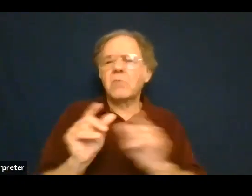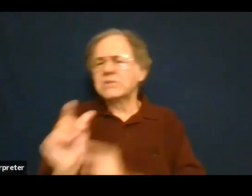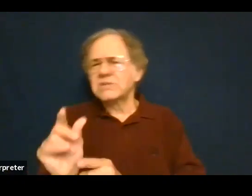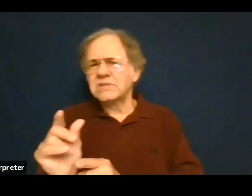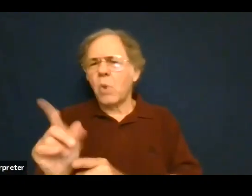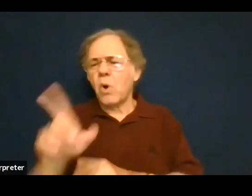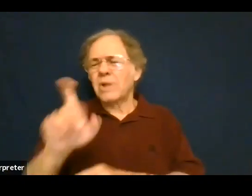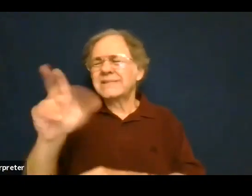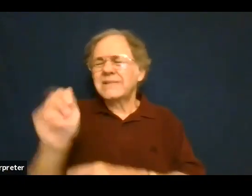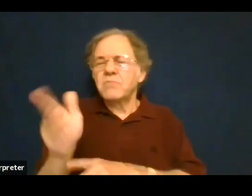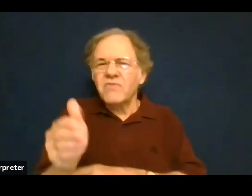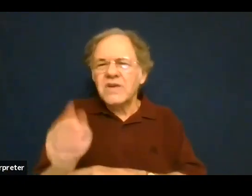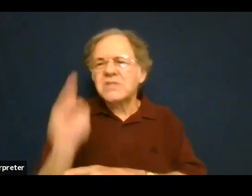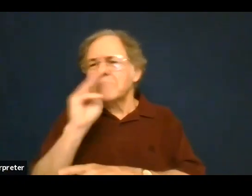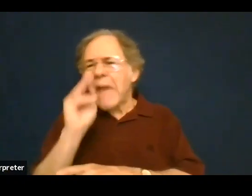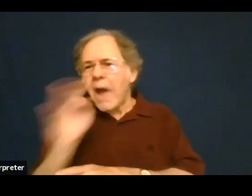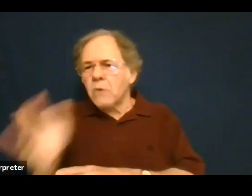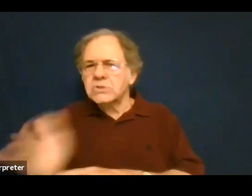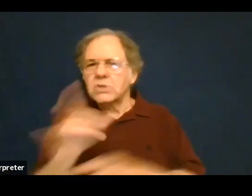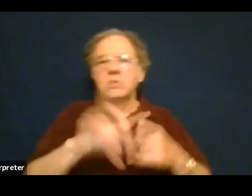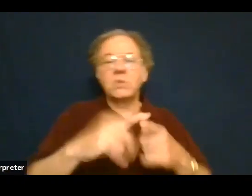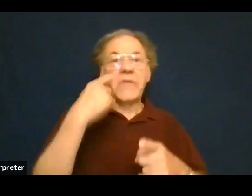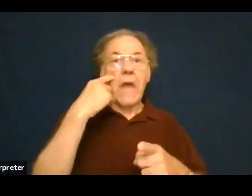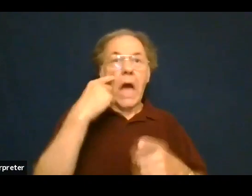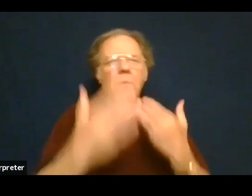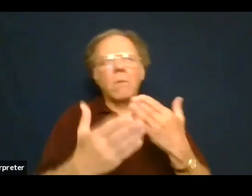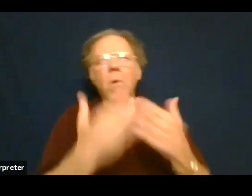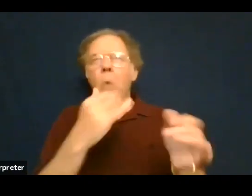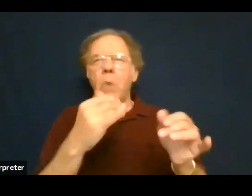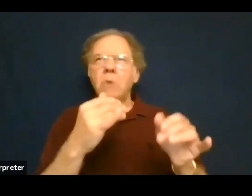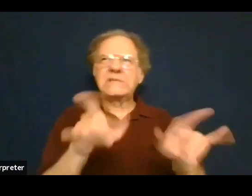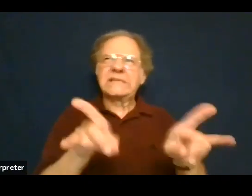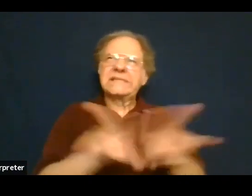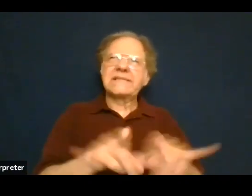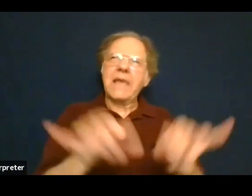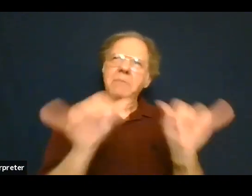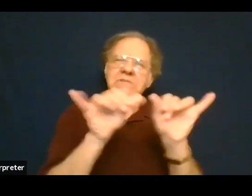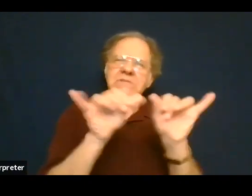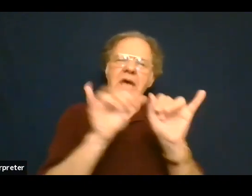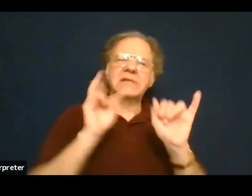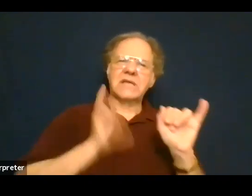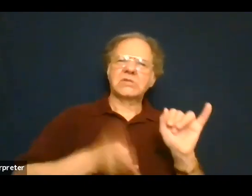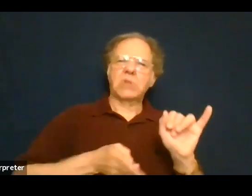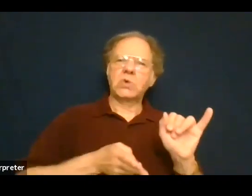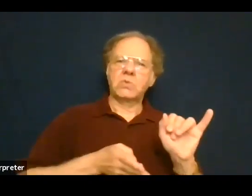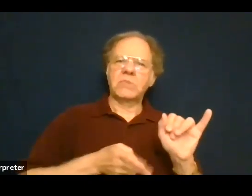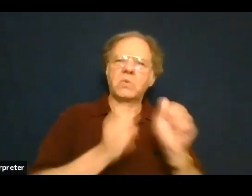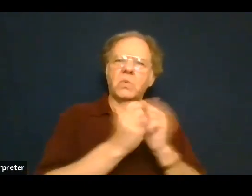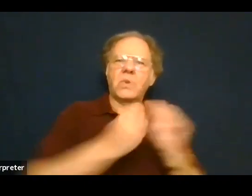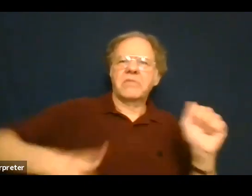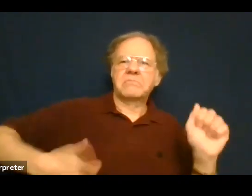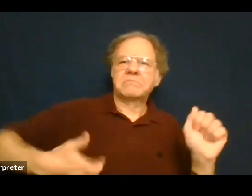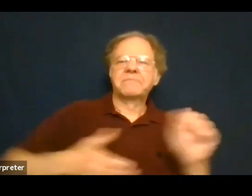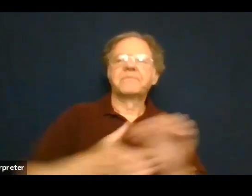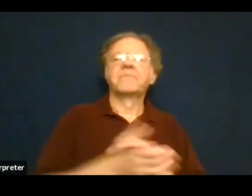right through to the eye that's almost the size of a human in the non-human primate. So, I just have a question for you.